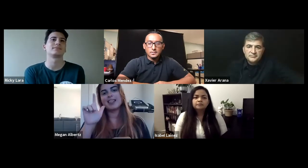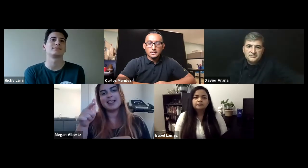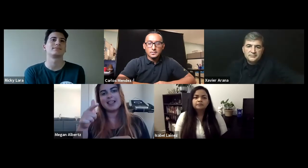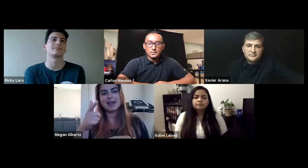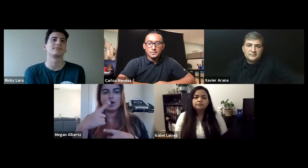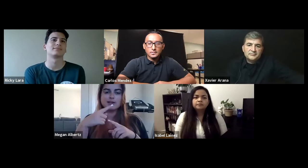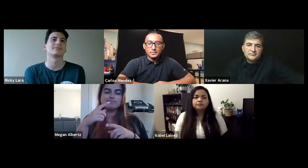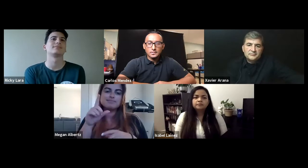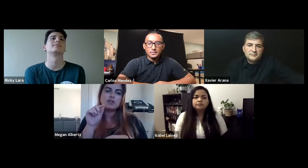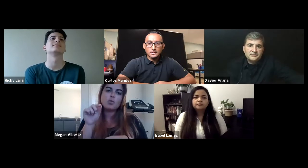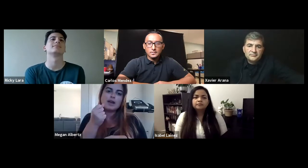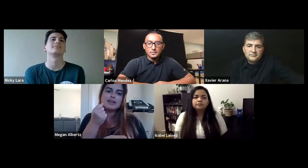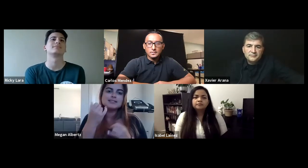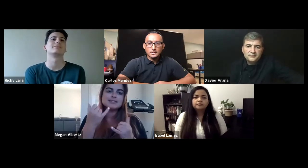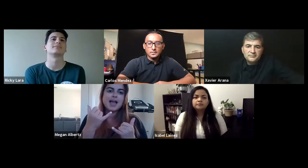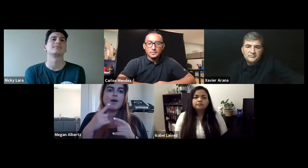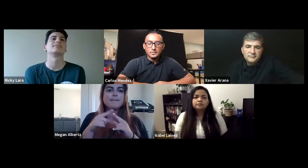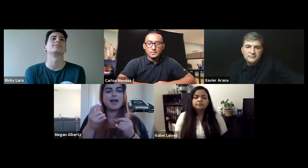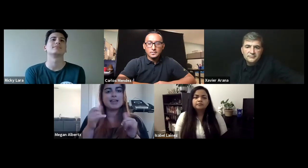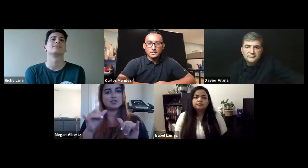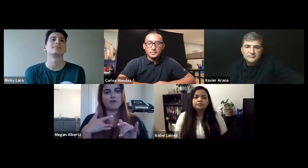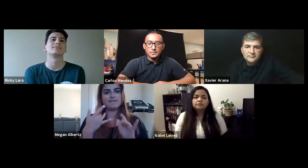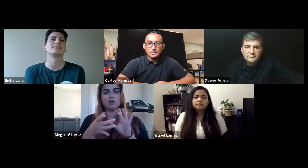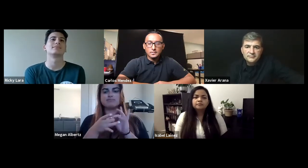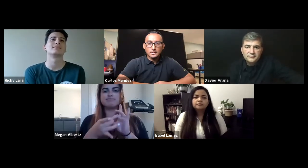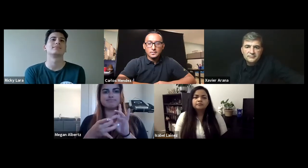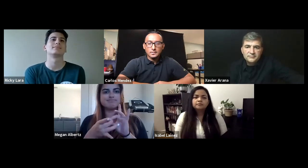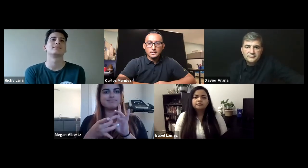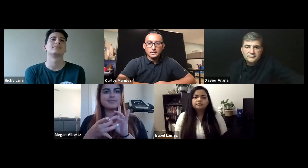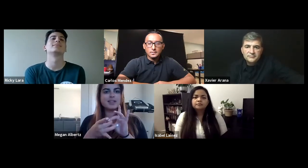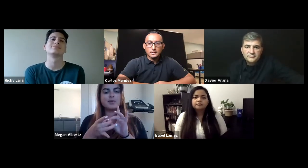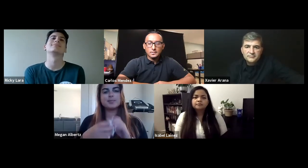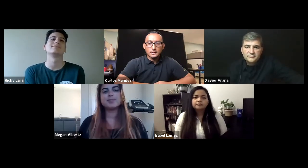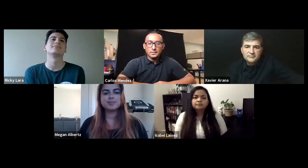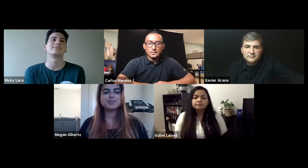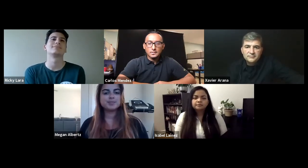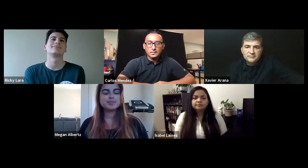So now, later in my life, my later twenties, I'm finally finding the culture